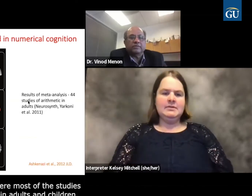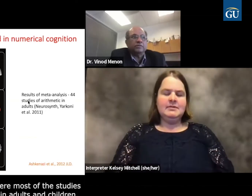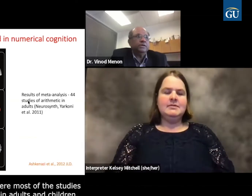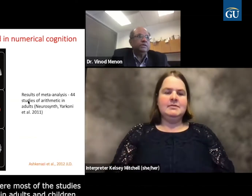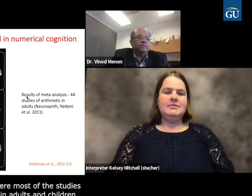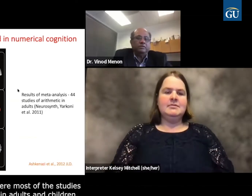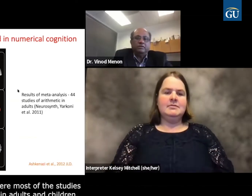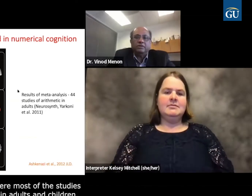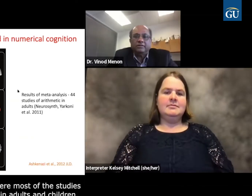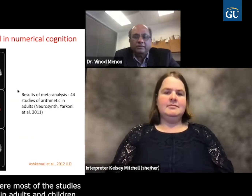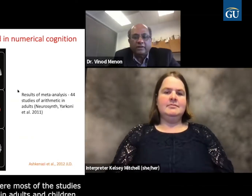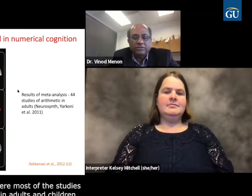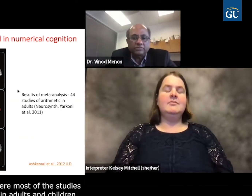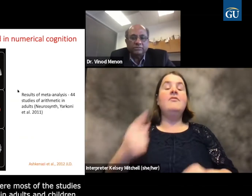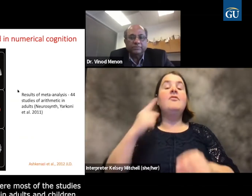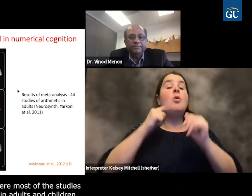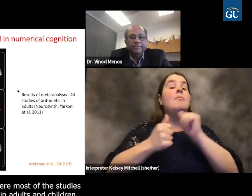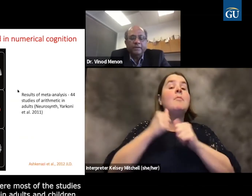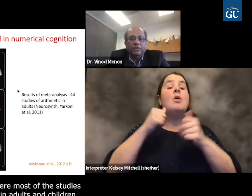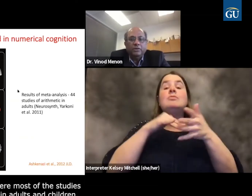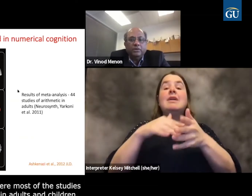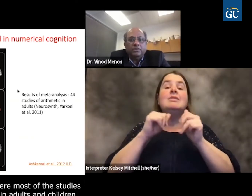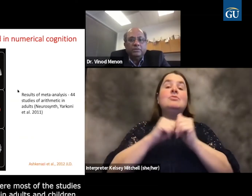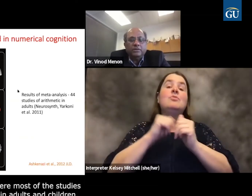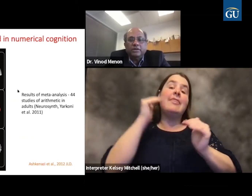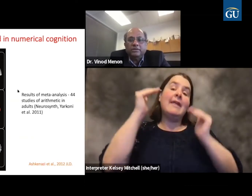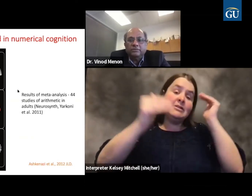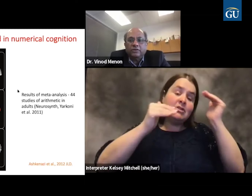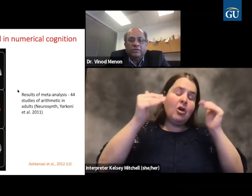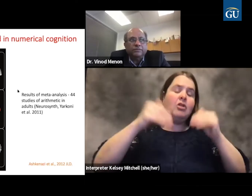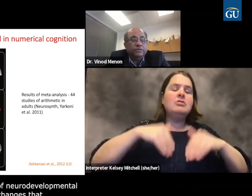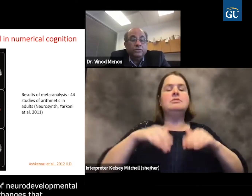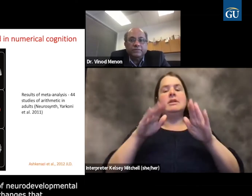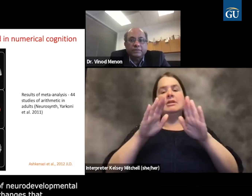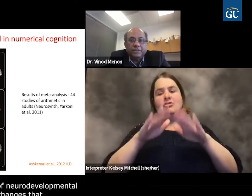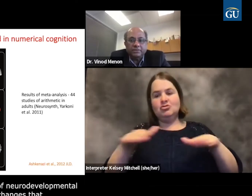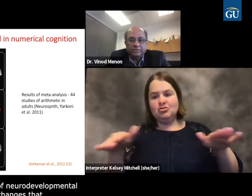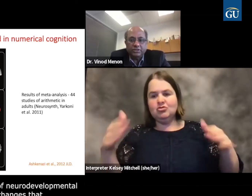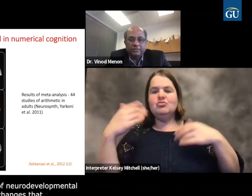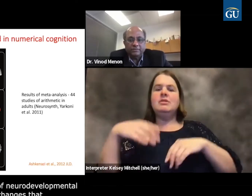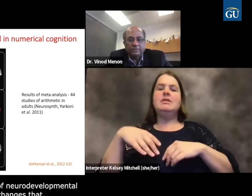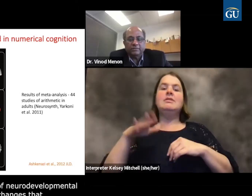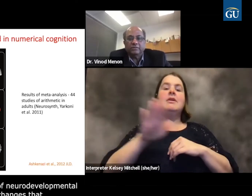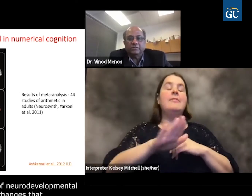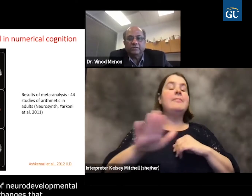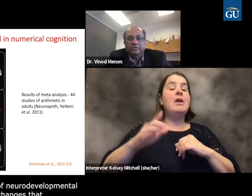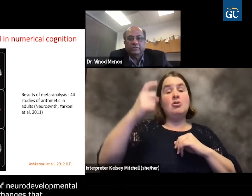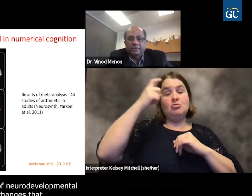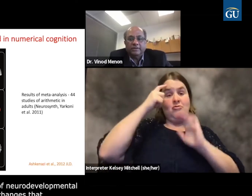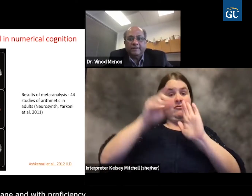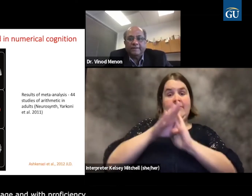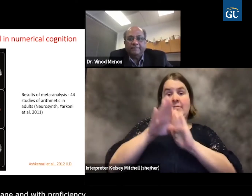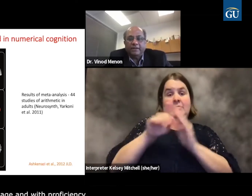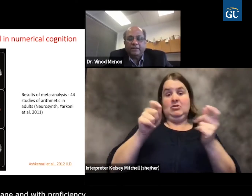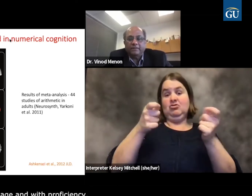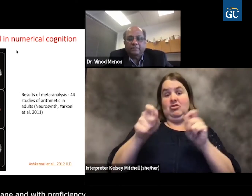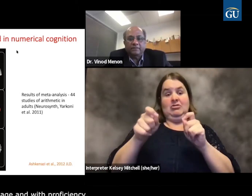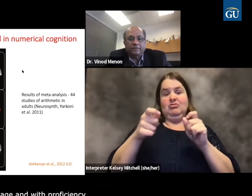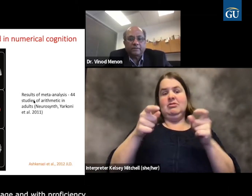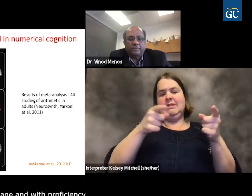where most of the studies have been in adults and children the kinds of neurodevelopmental changes